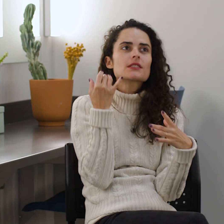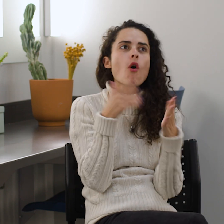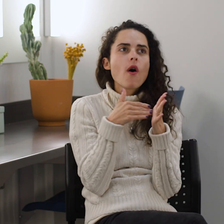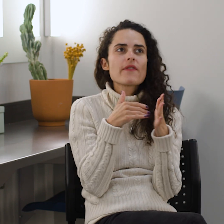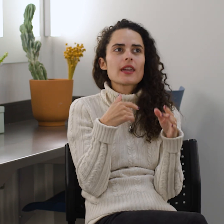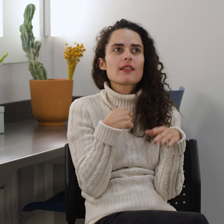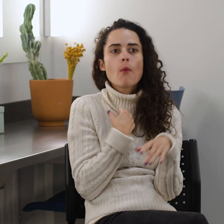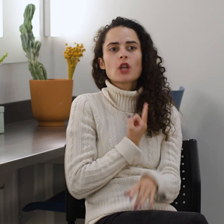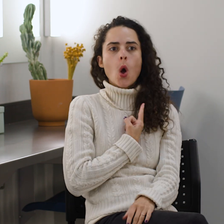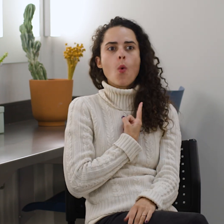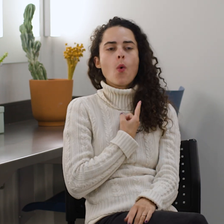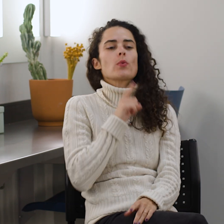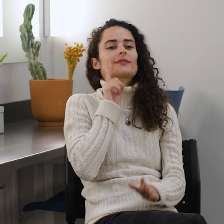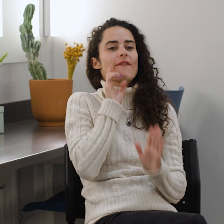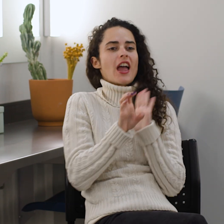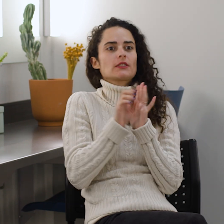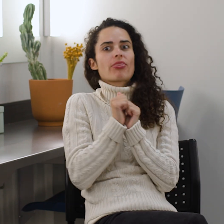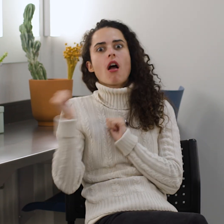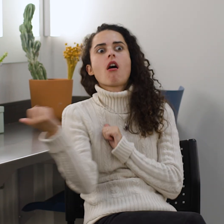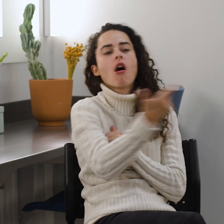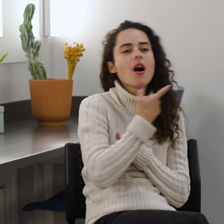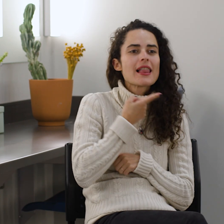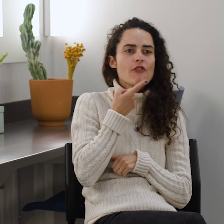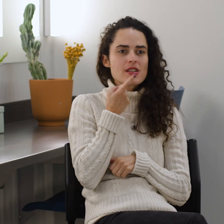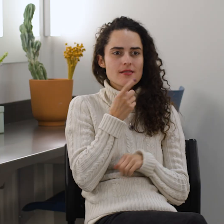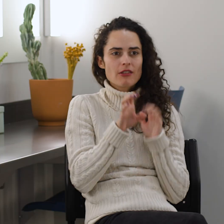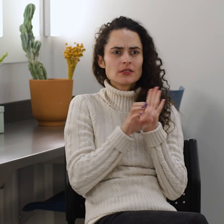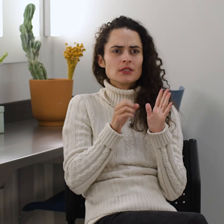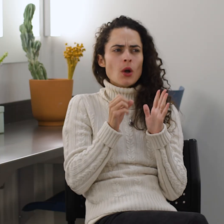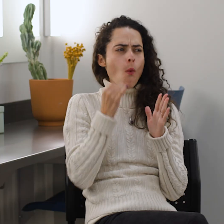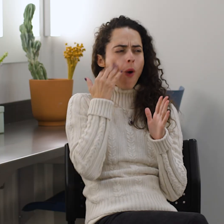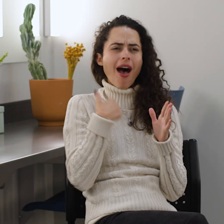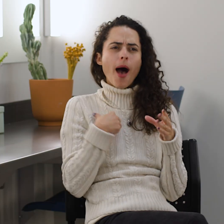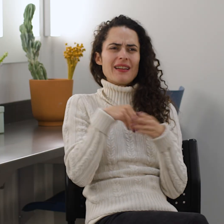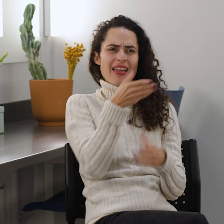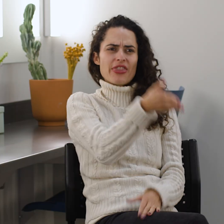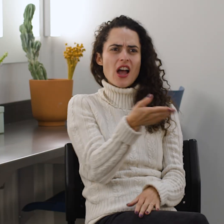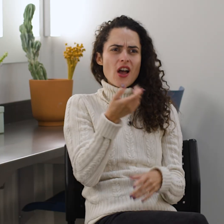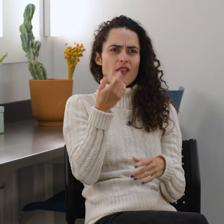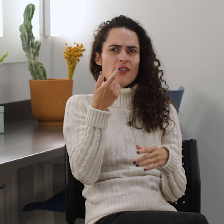Often I am the only Deaf character with all hearing characters. I have to prompt, “Okay. Why am I there?”